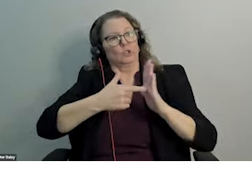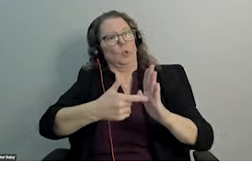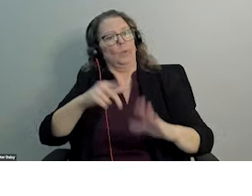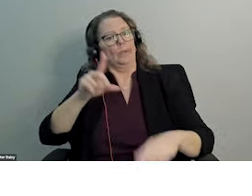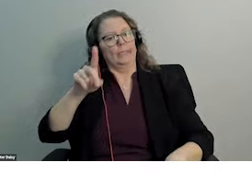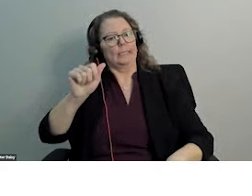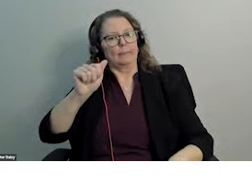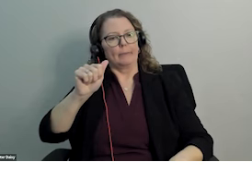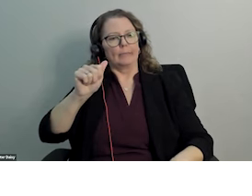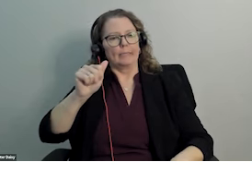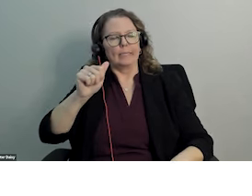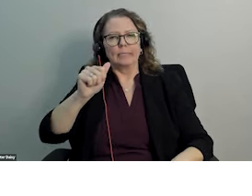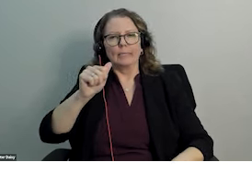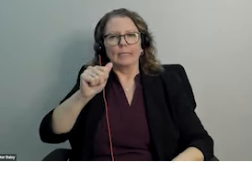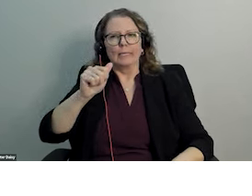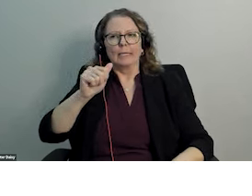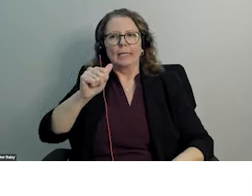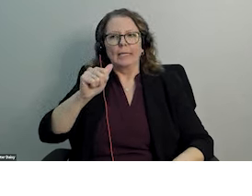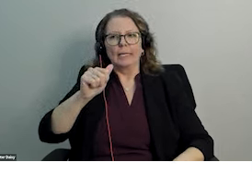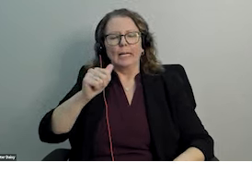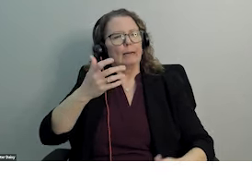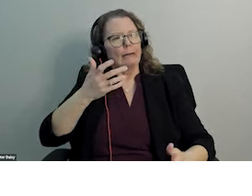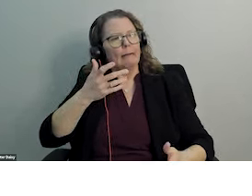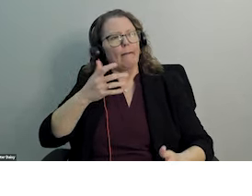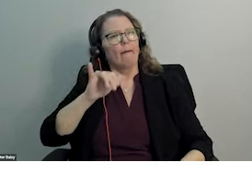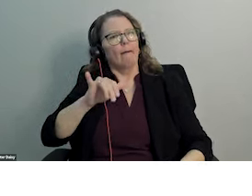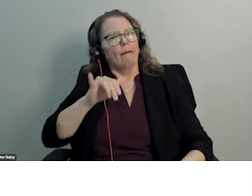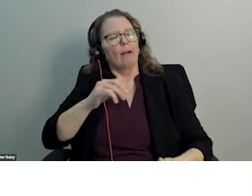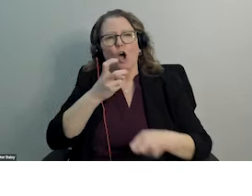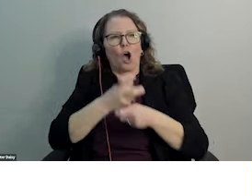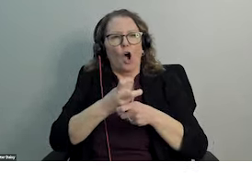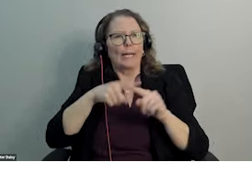that's harder to ignore, easier to understand,